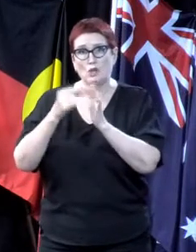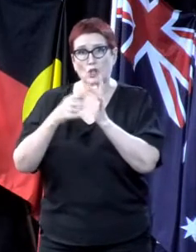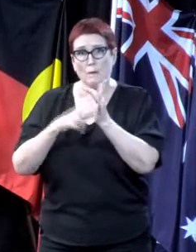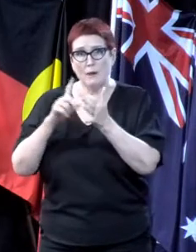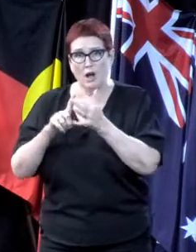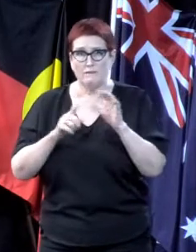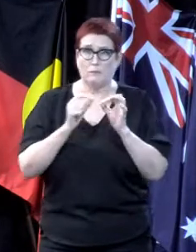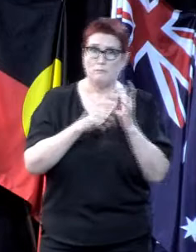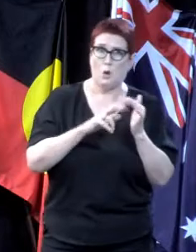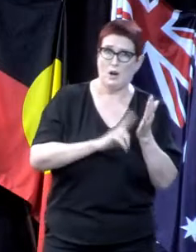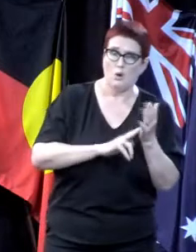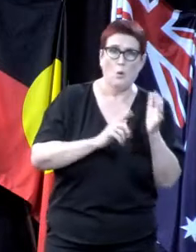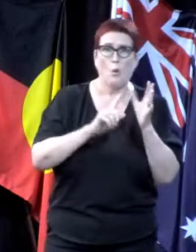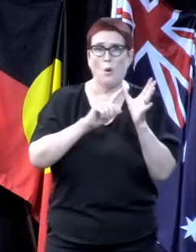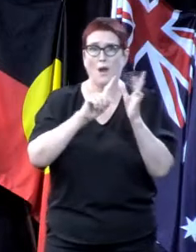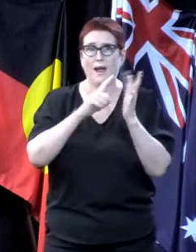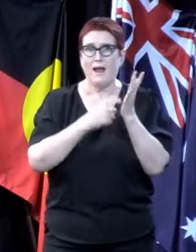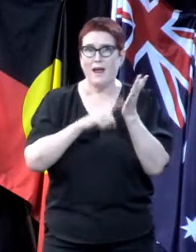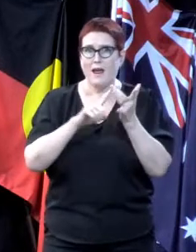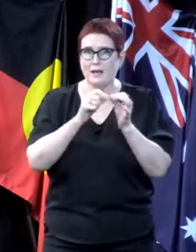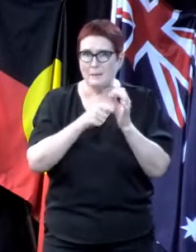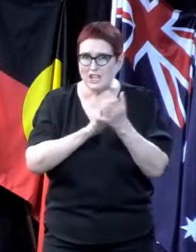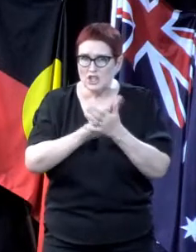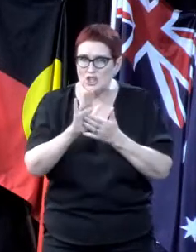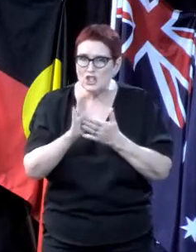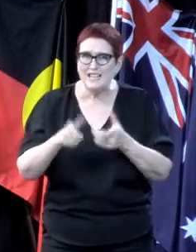And so, it's hard to say just what our region is.